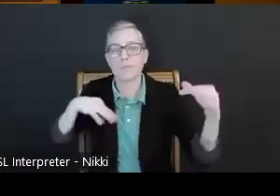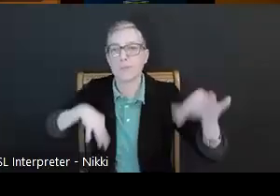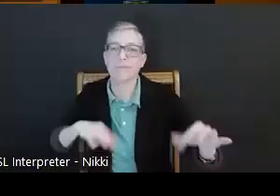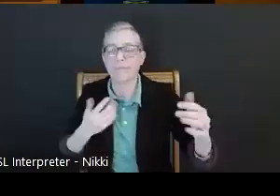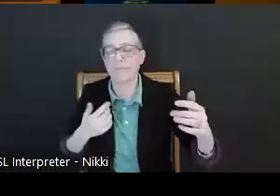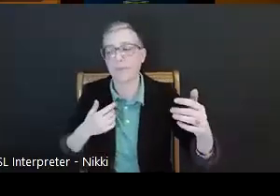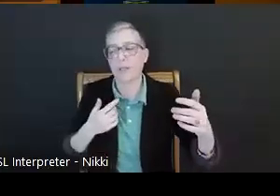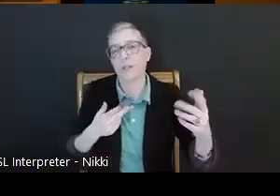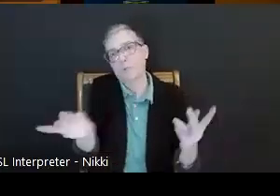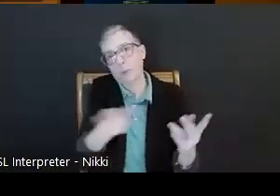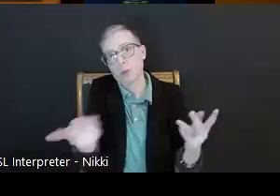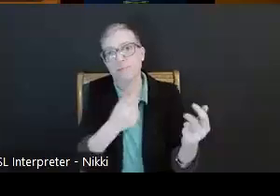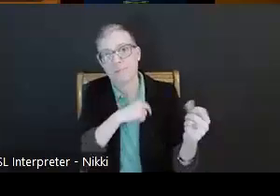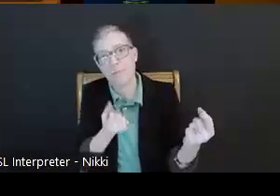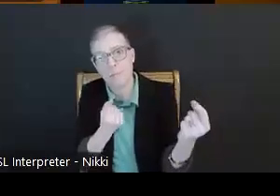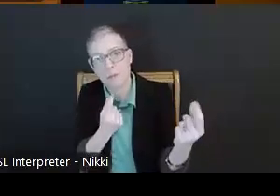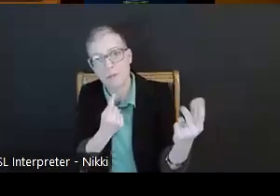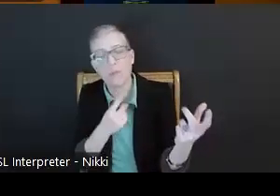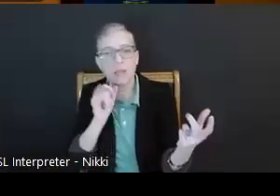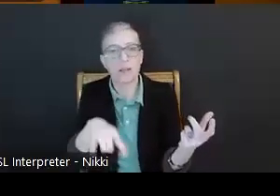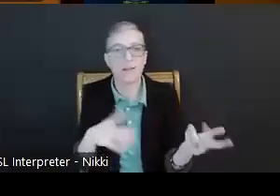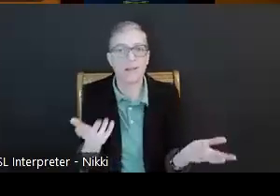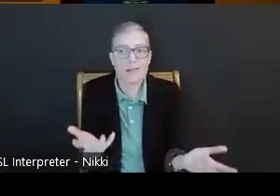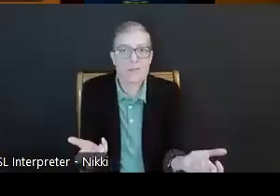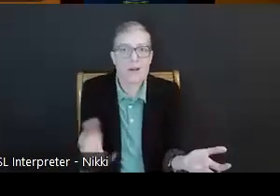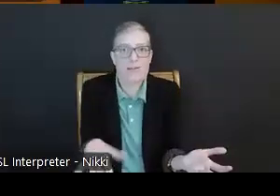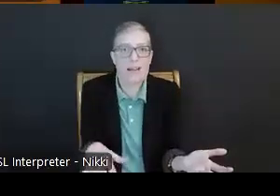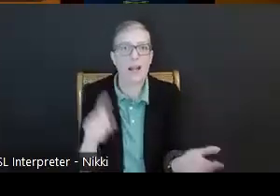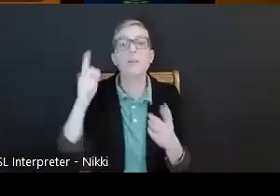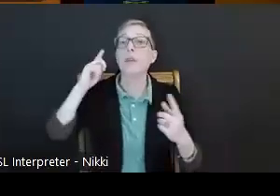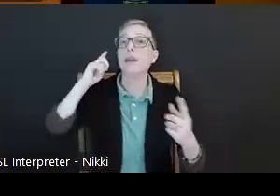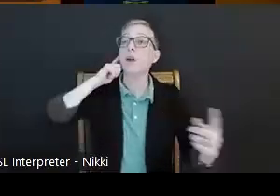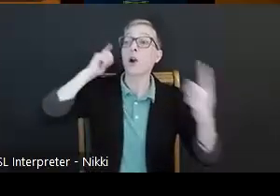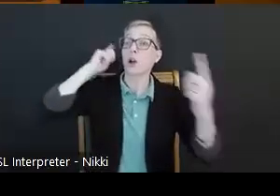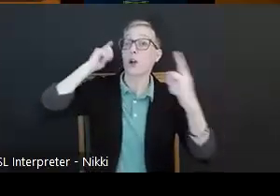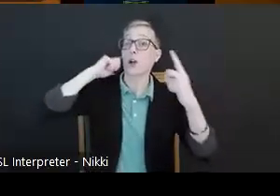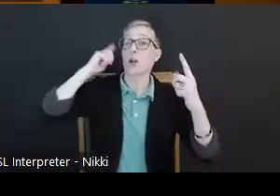think being able to even though they had heard a lot of these memories before they knew the content